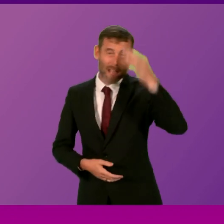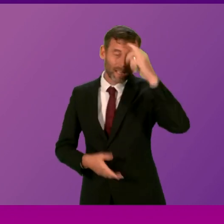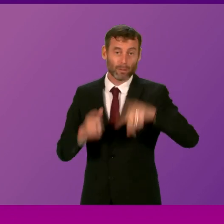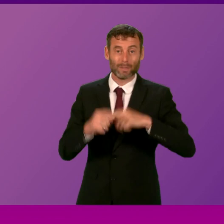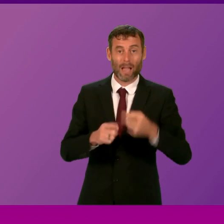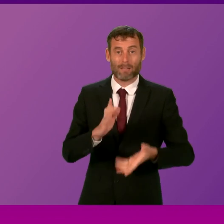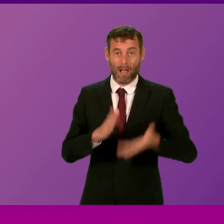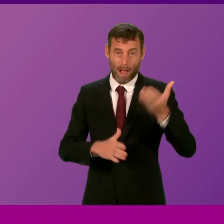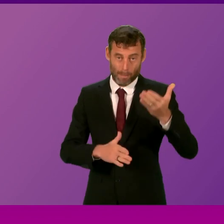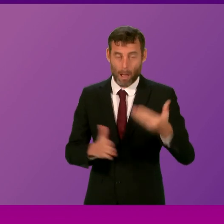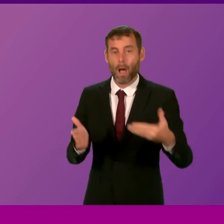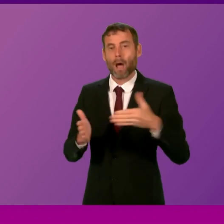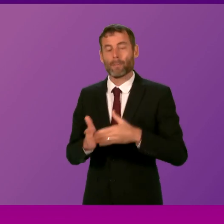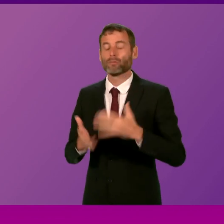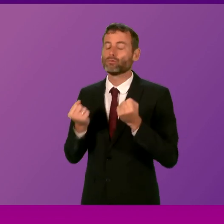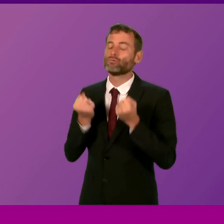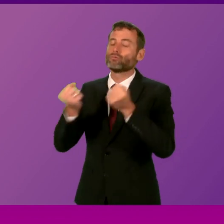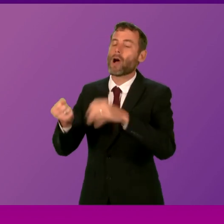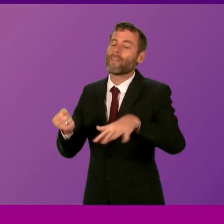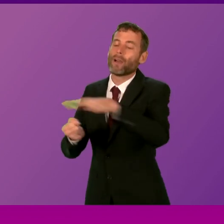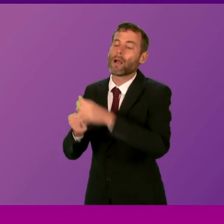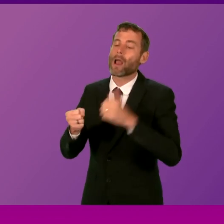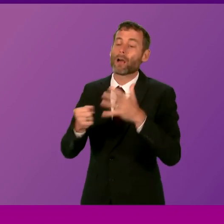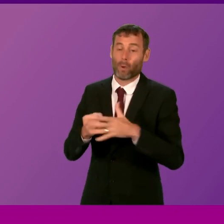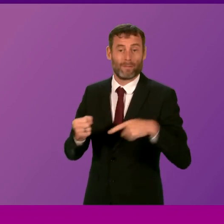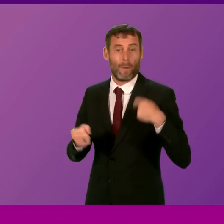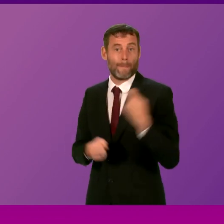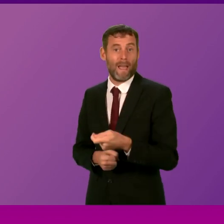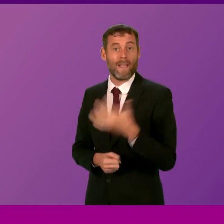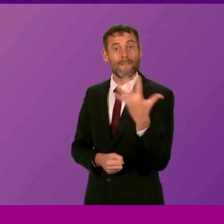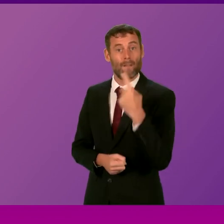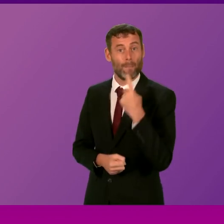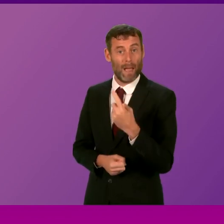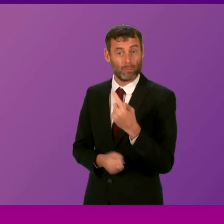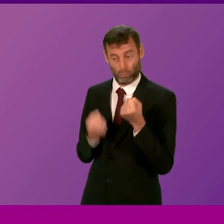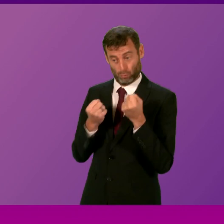and to pay £15 a day to get to work in Glasgow. That family is being let down by both Tory and